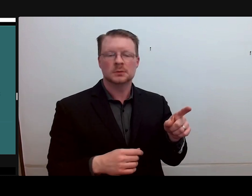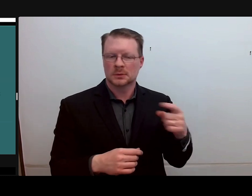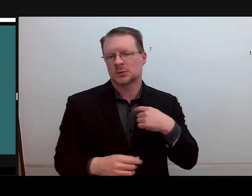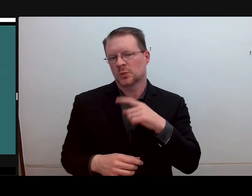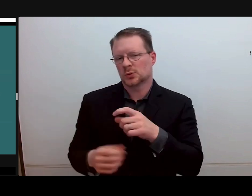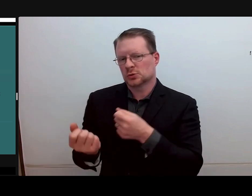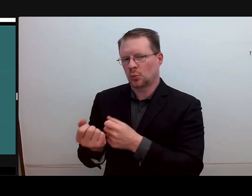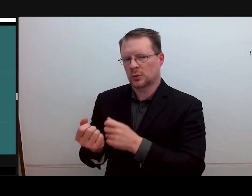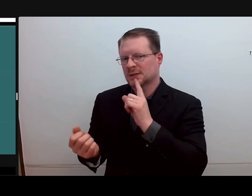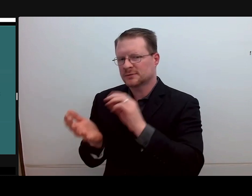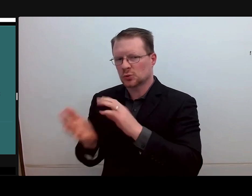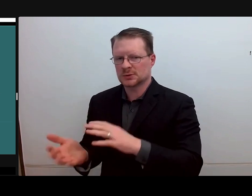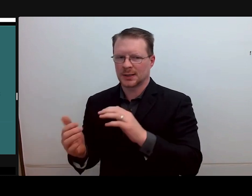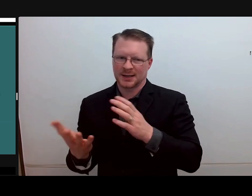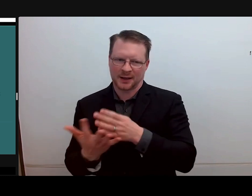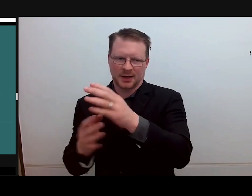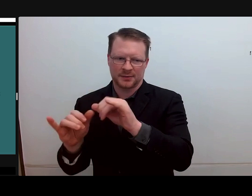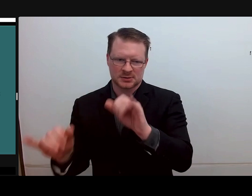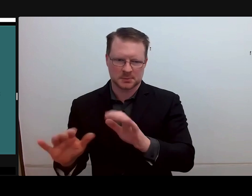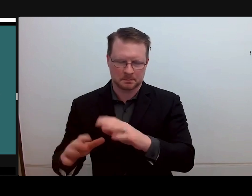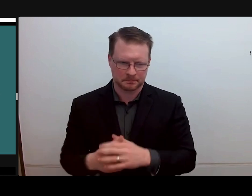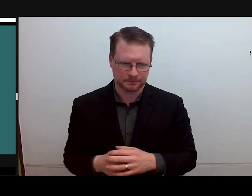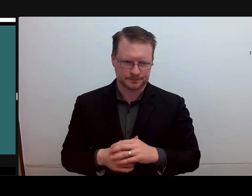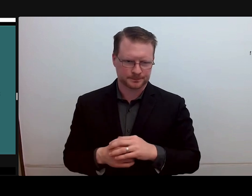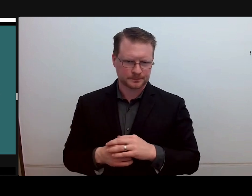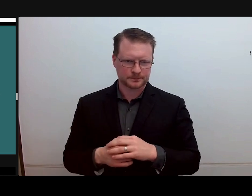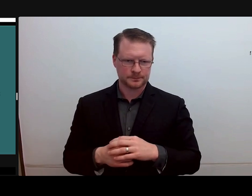While we work on that, we also need to support deaf students in navigating the system.